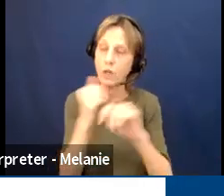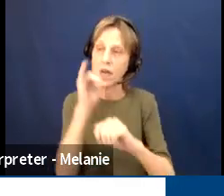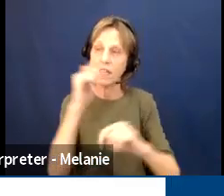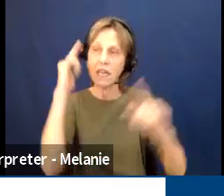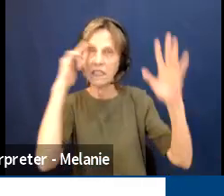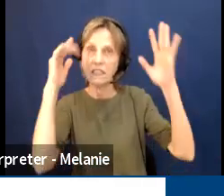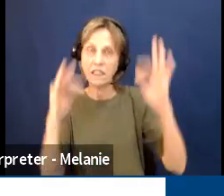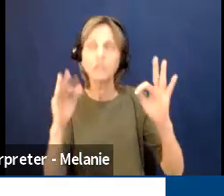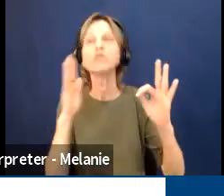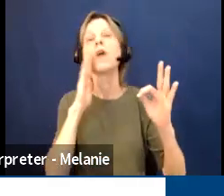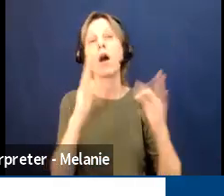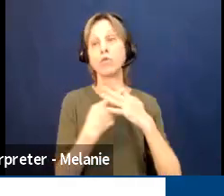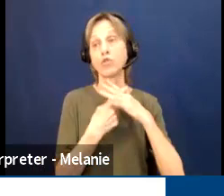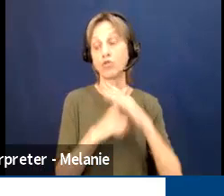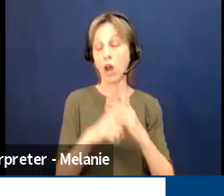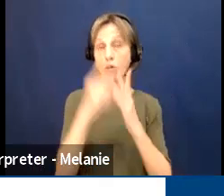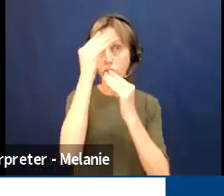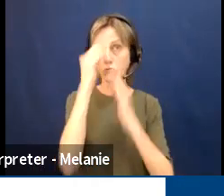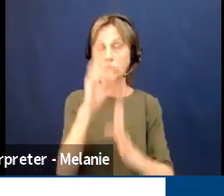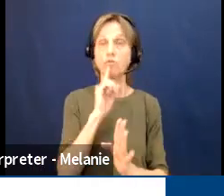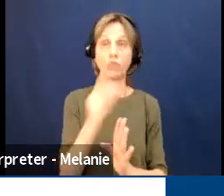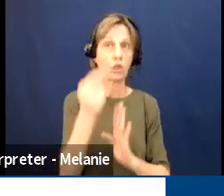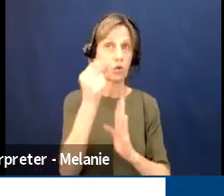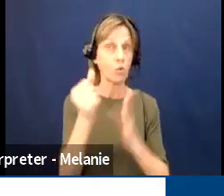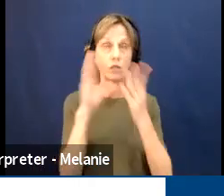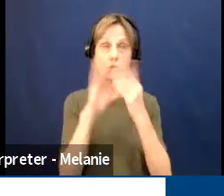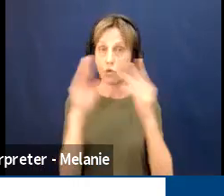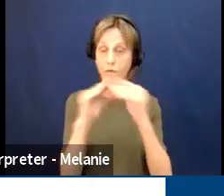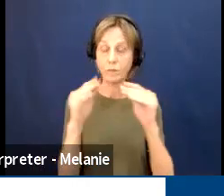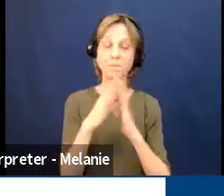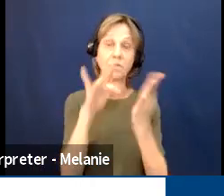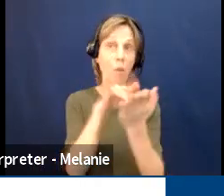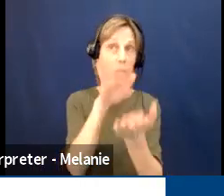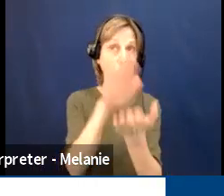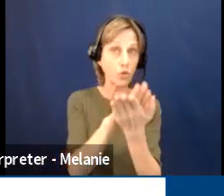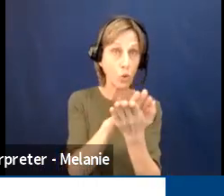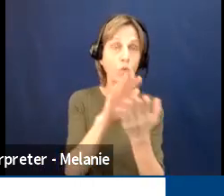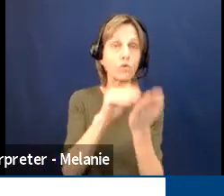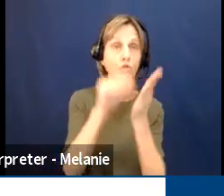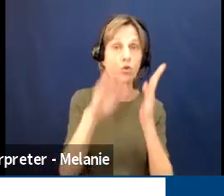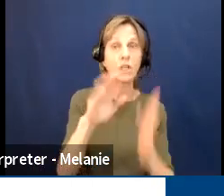really quick story which is a story of some middle school students in Estes Park Colorado a couple